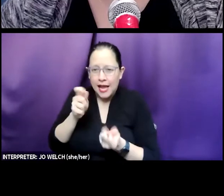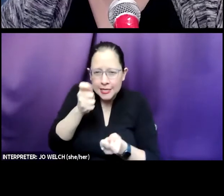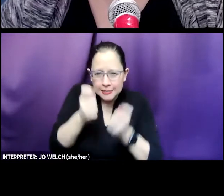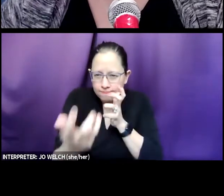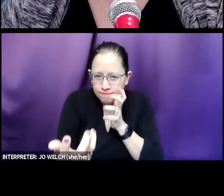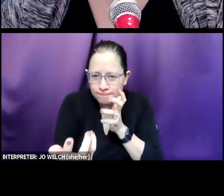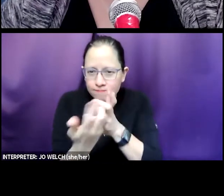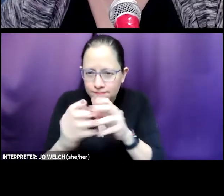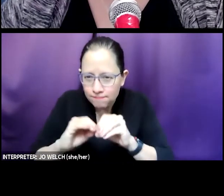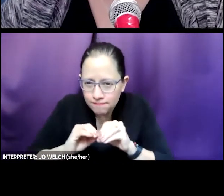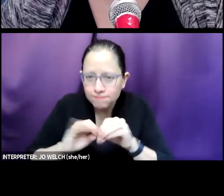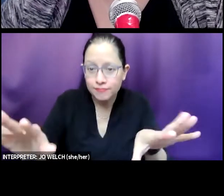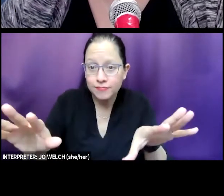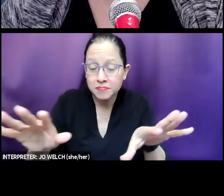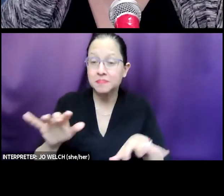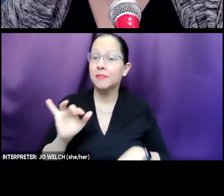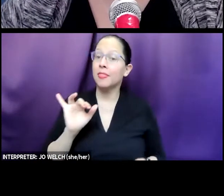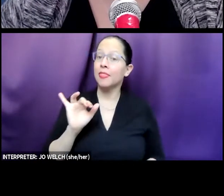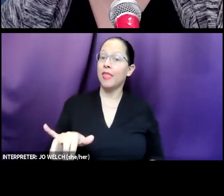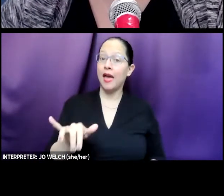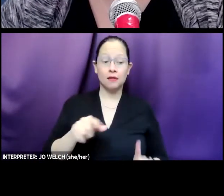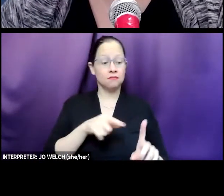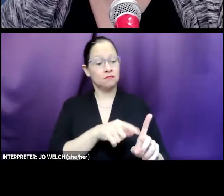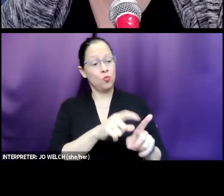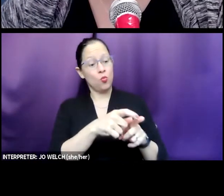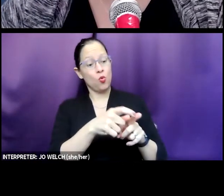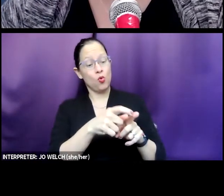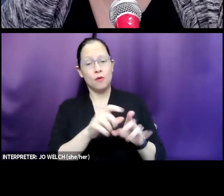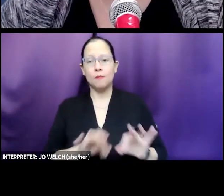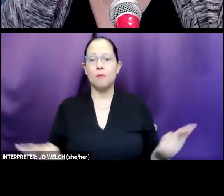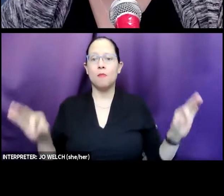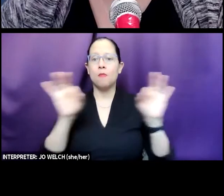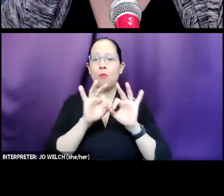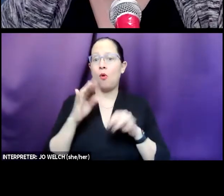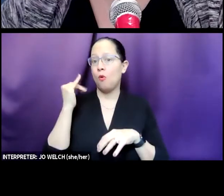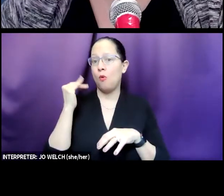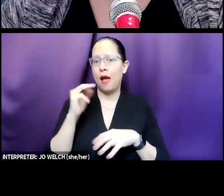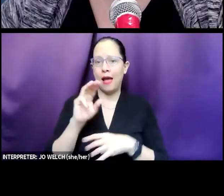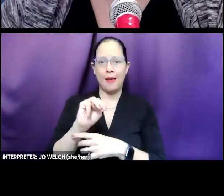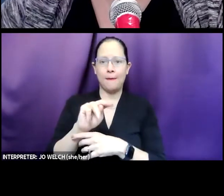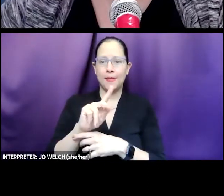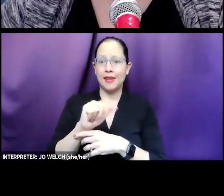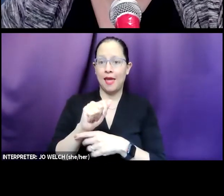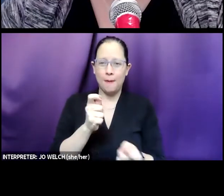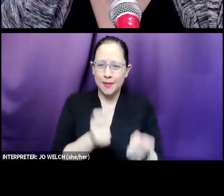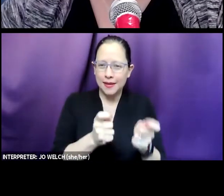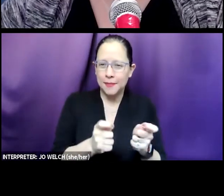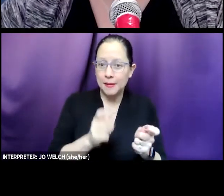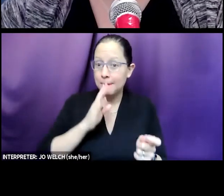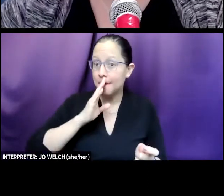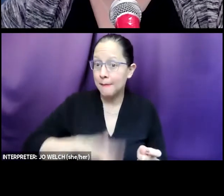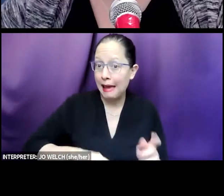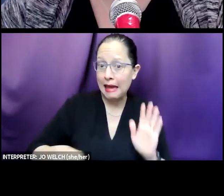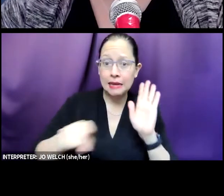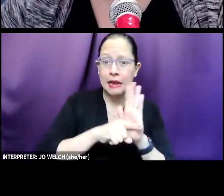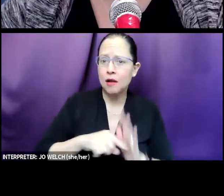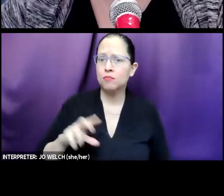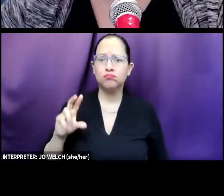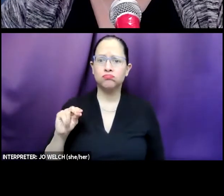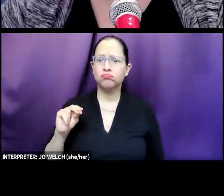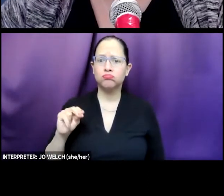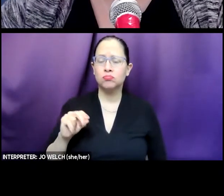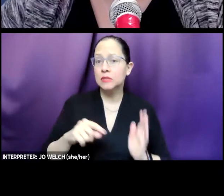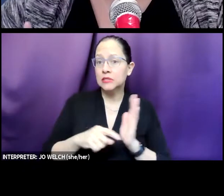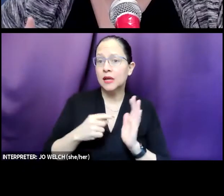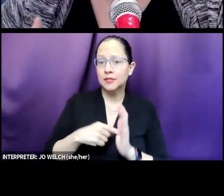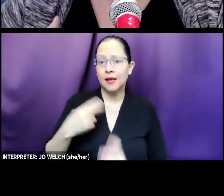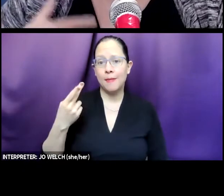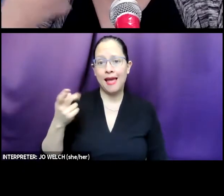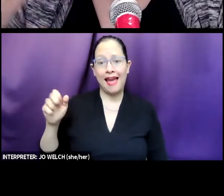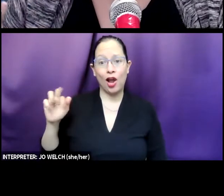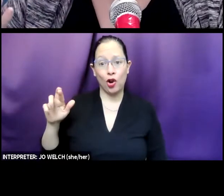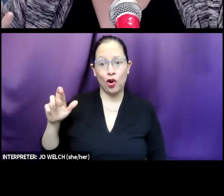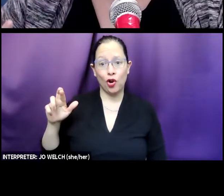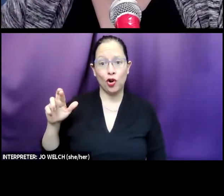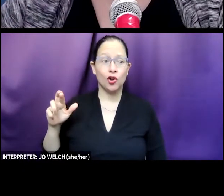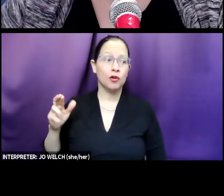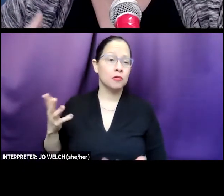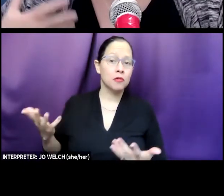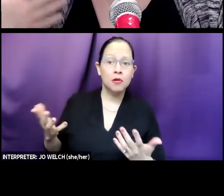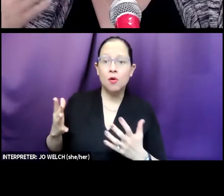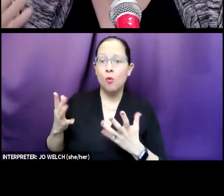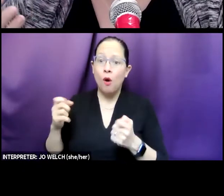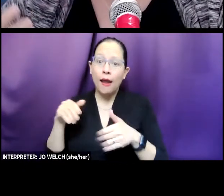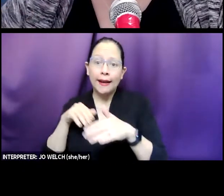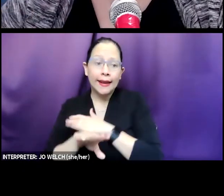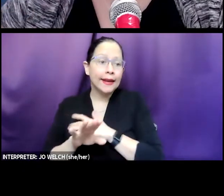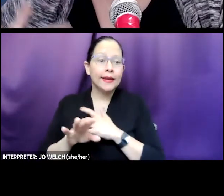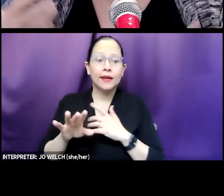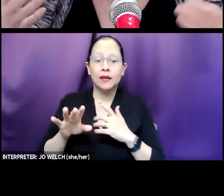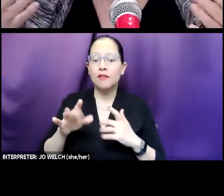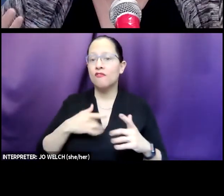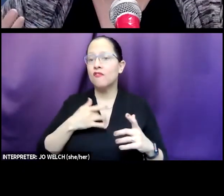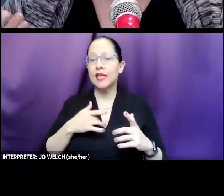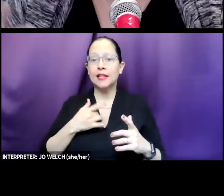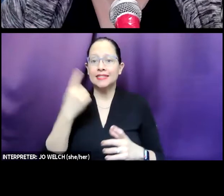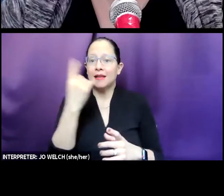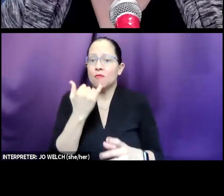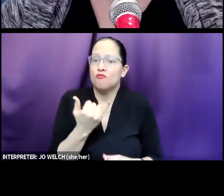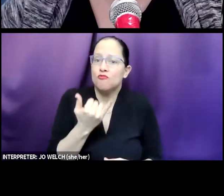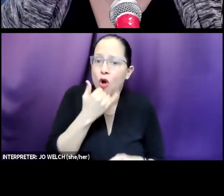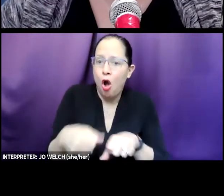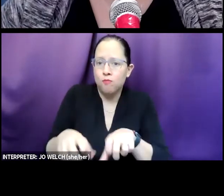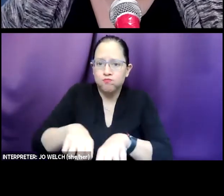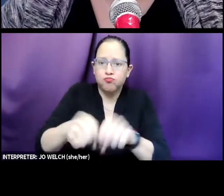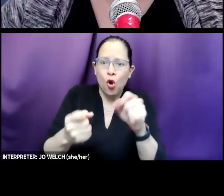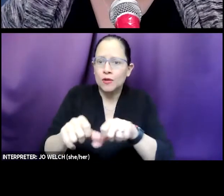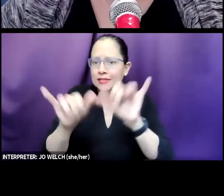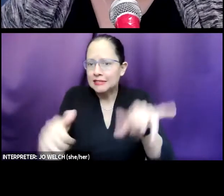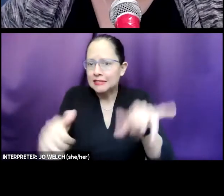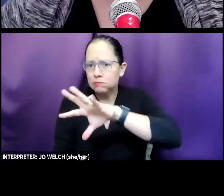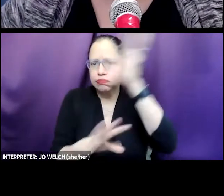Because sometimes media manipulation is not all bad. Sometimes hackers or activists might use media manipulation tactics to illuminate certain issues to shed light on to show how broken a system or an infrastructure is.